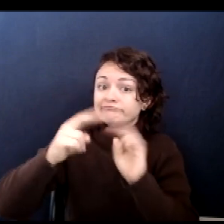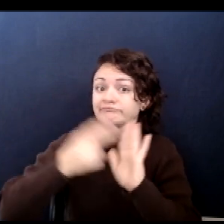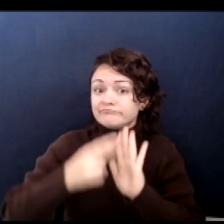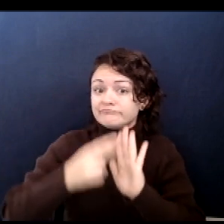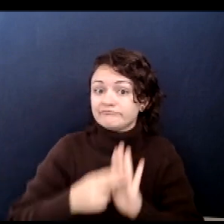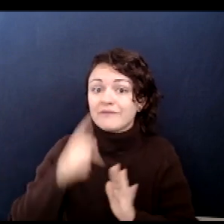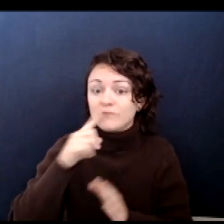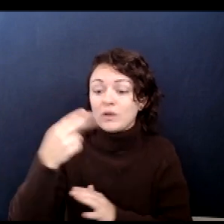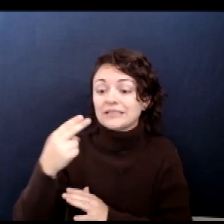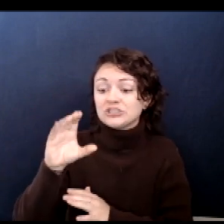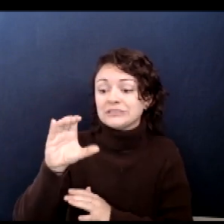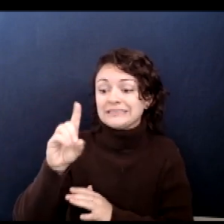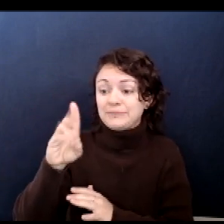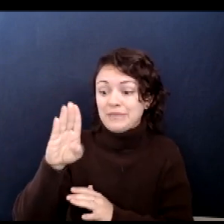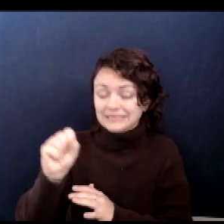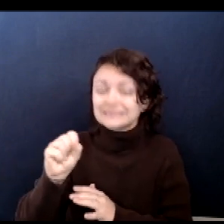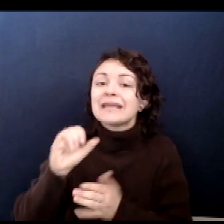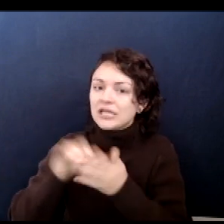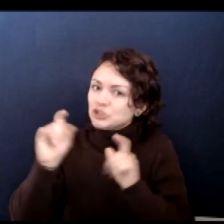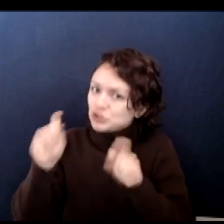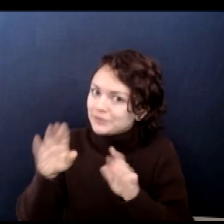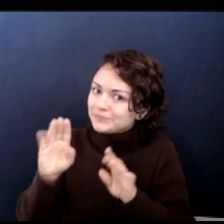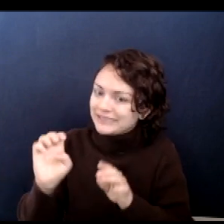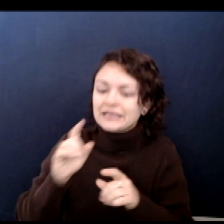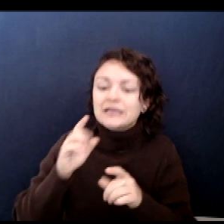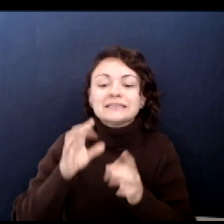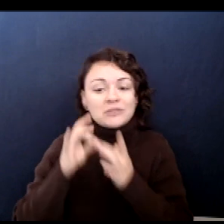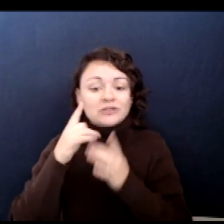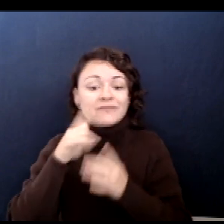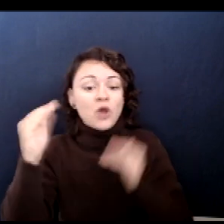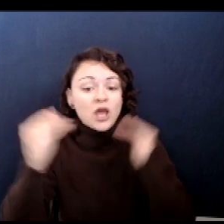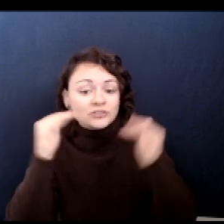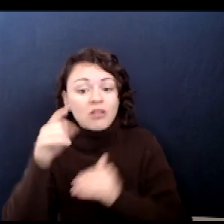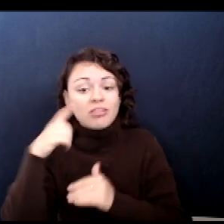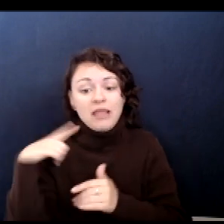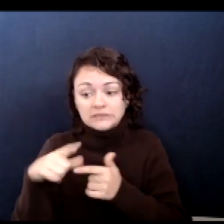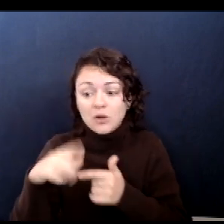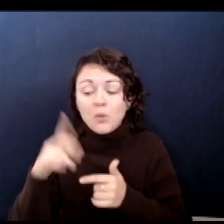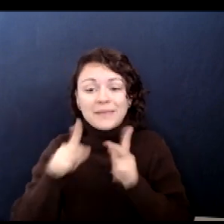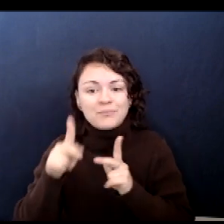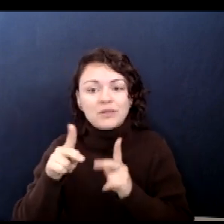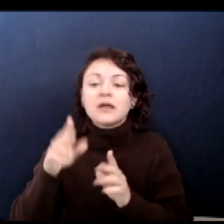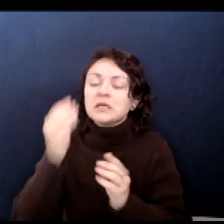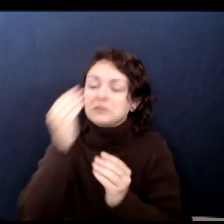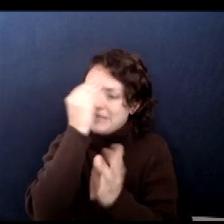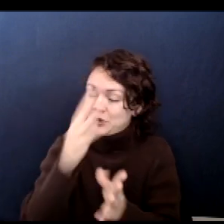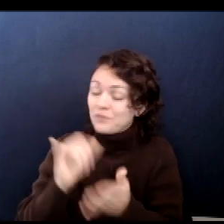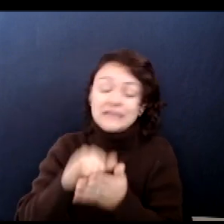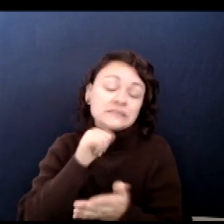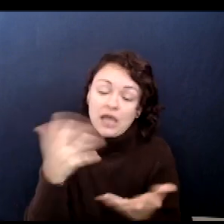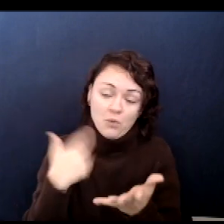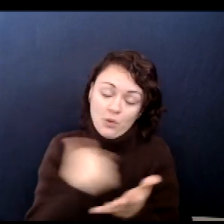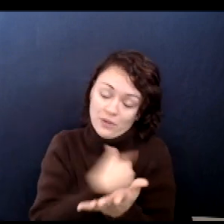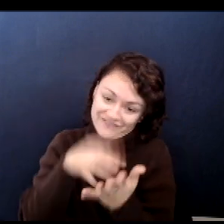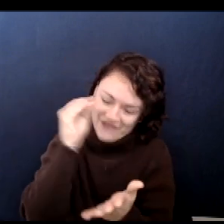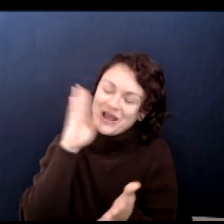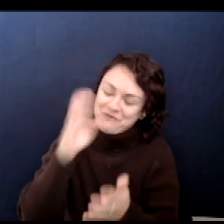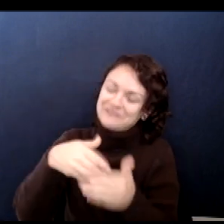Same with for older adult Hispanic, Latino people. As a spoiler, that is not what we found. I will get into that next next slide.